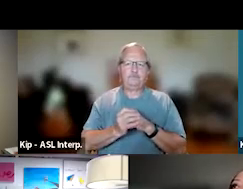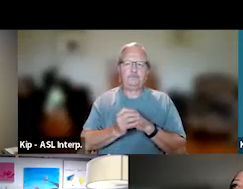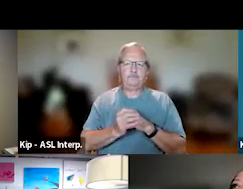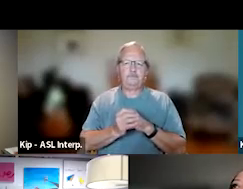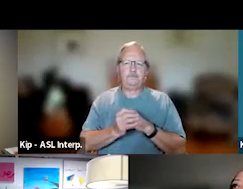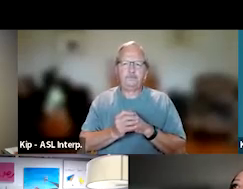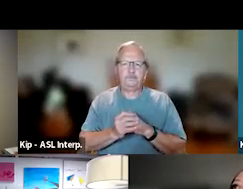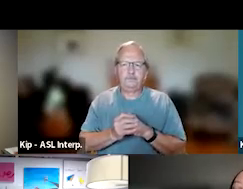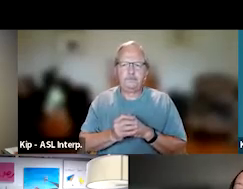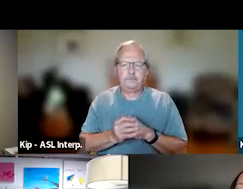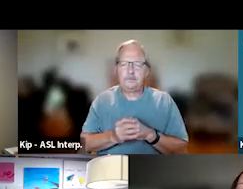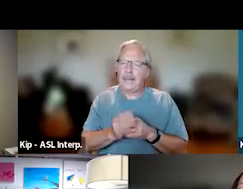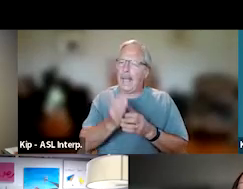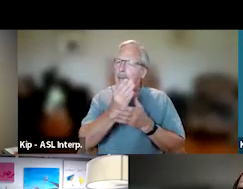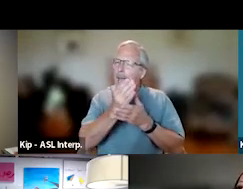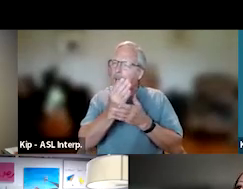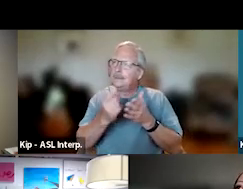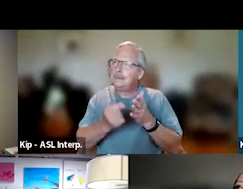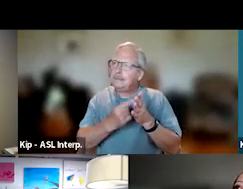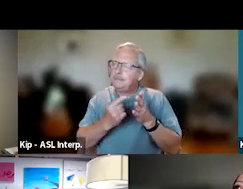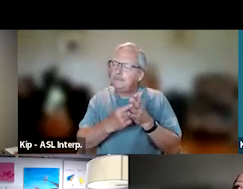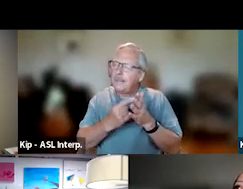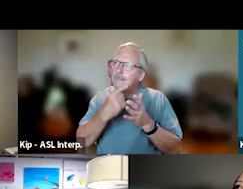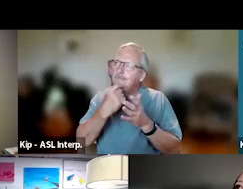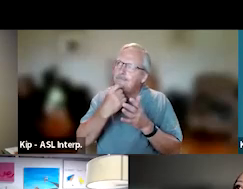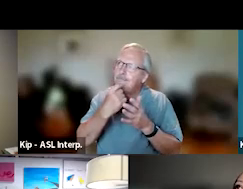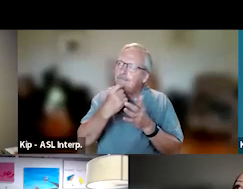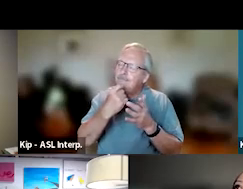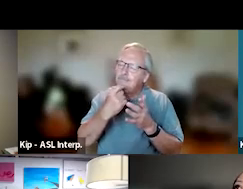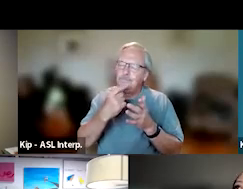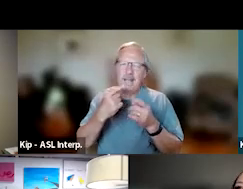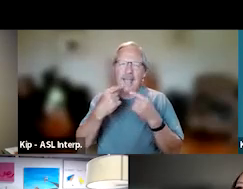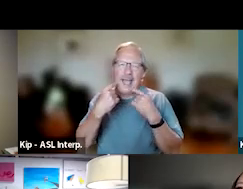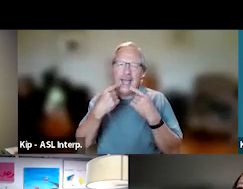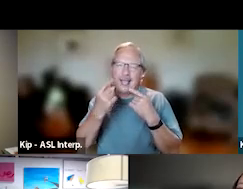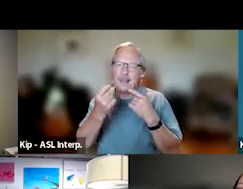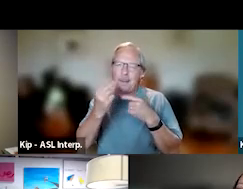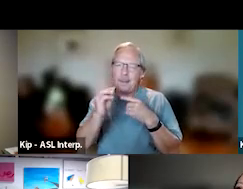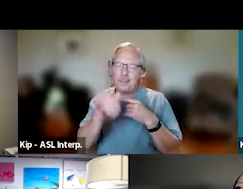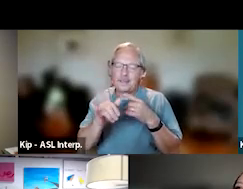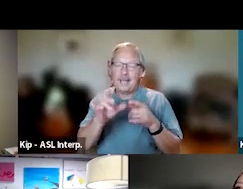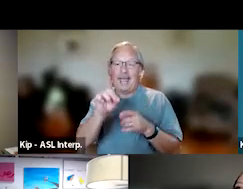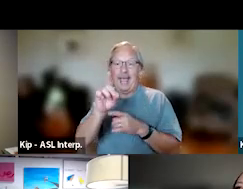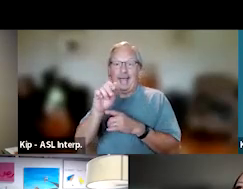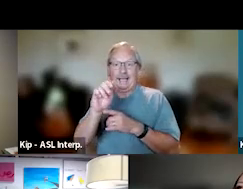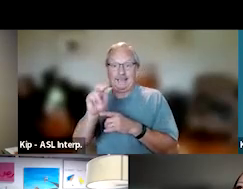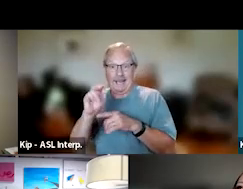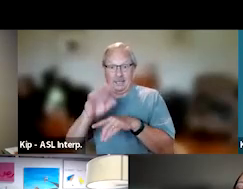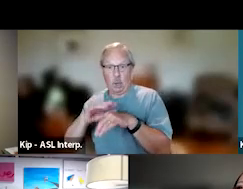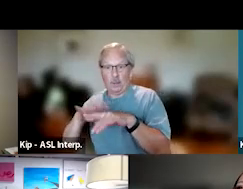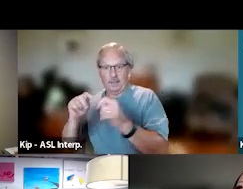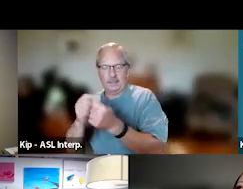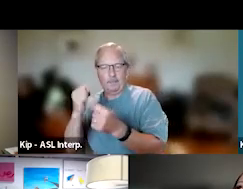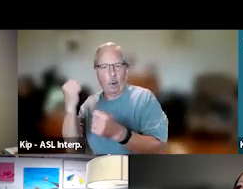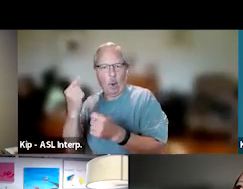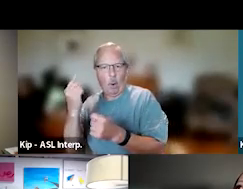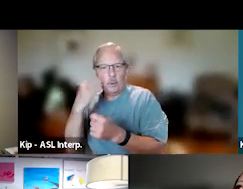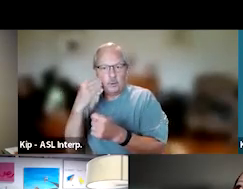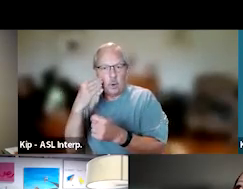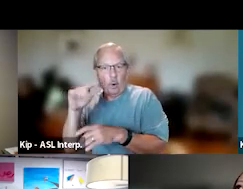There are sometimes, we kind of laugh about this sometimes, that Dan is the person on our team who always knows first that there's a new SSA form.